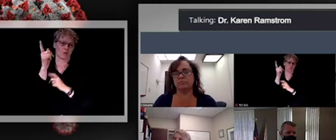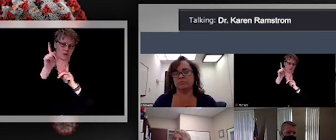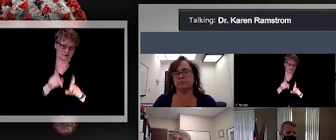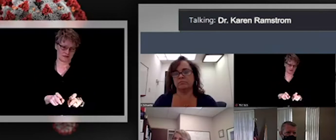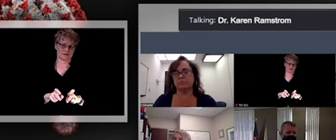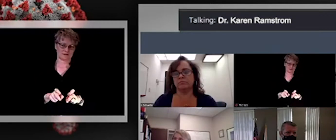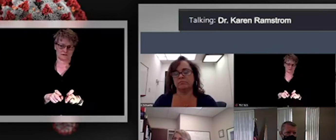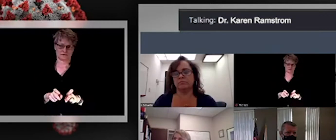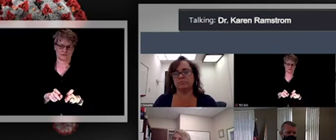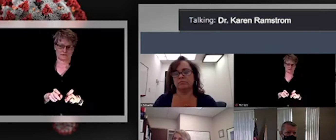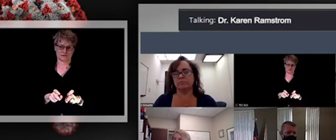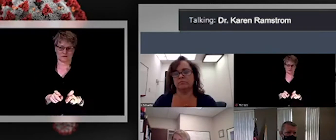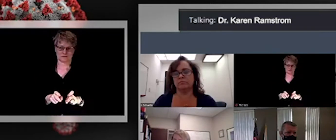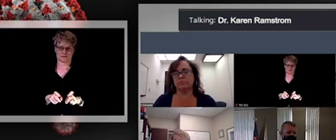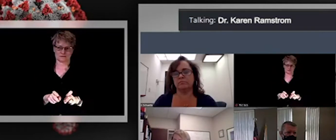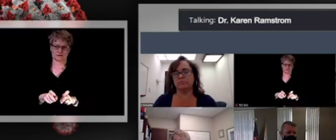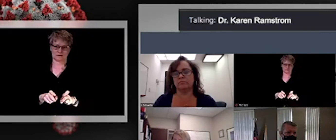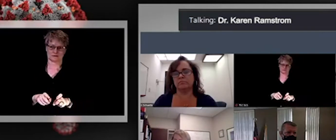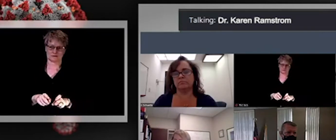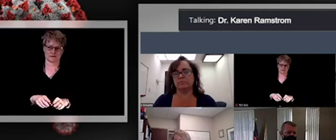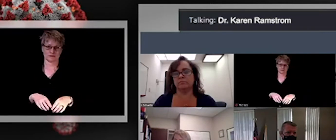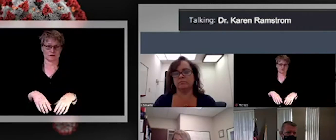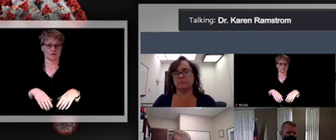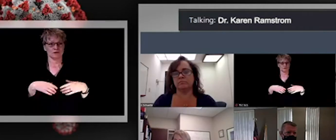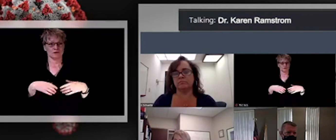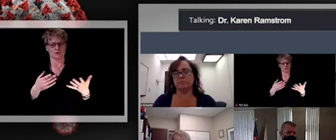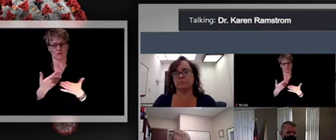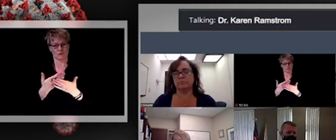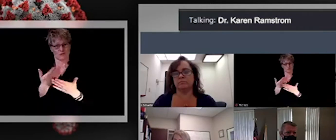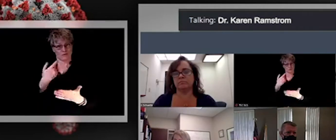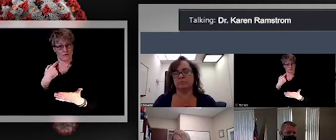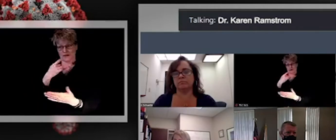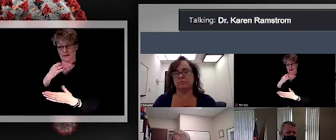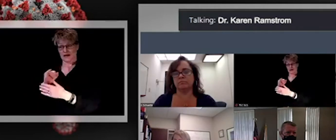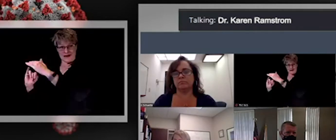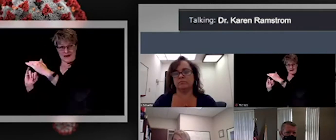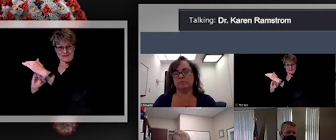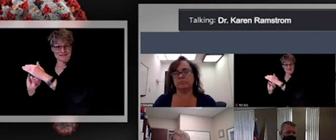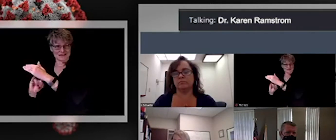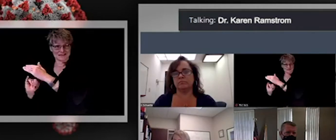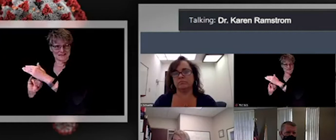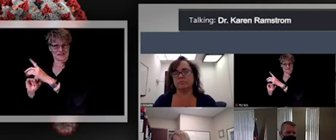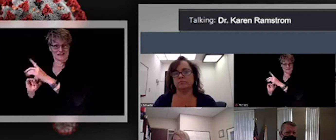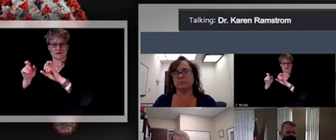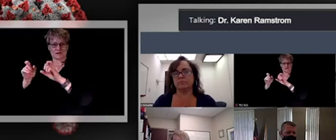That's no longer recommended, but the total number of unique individuals with negative